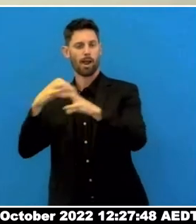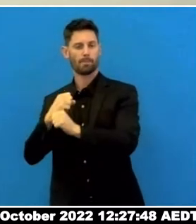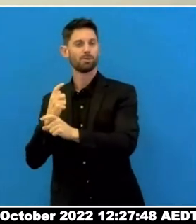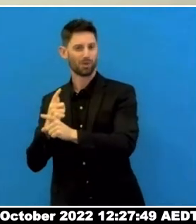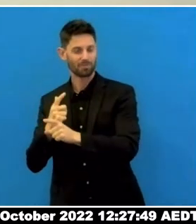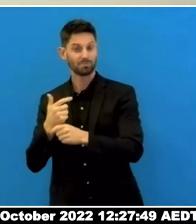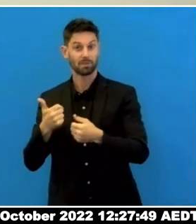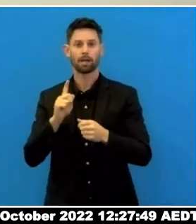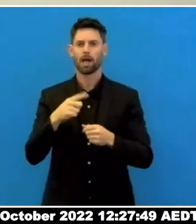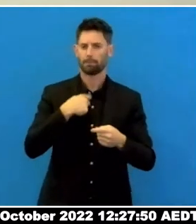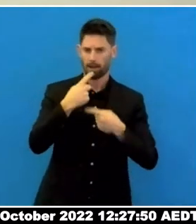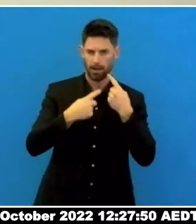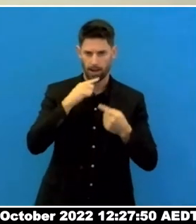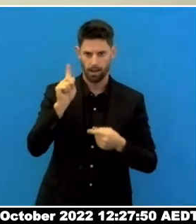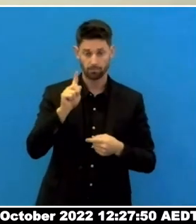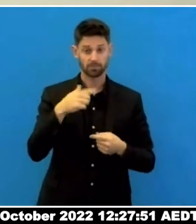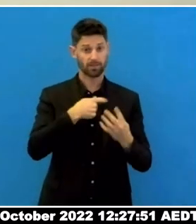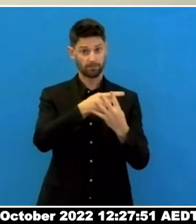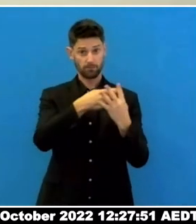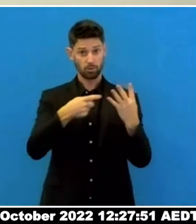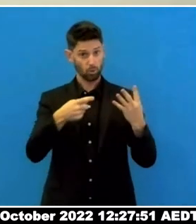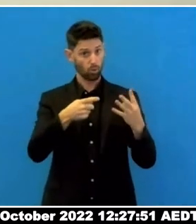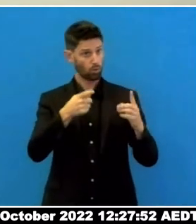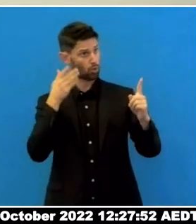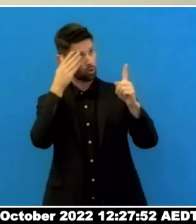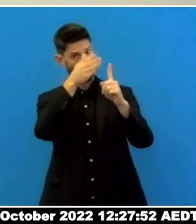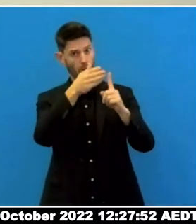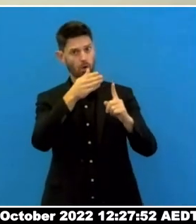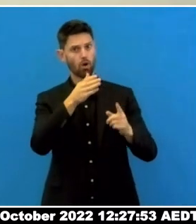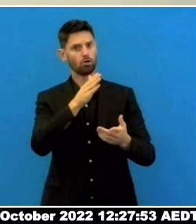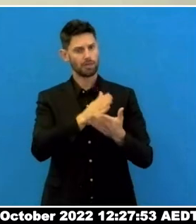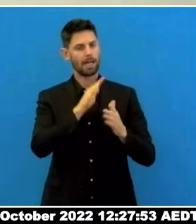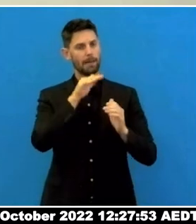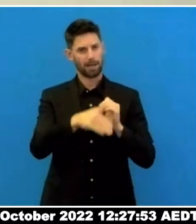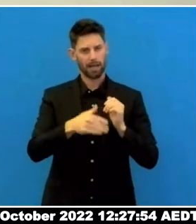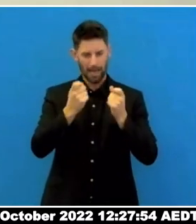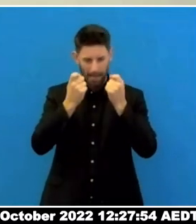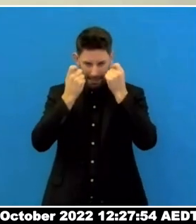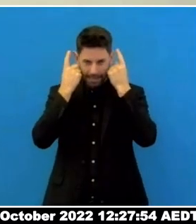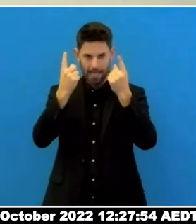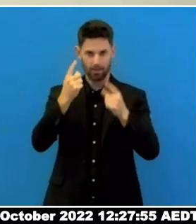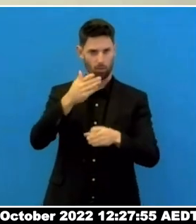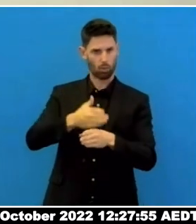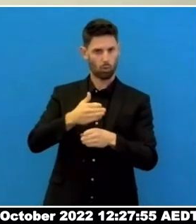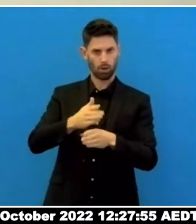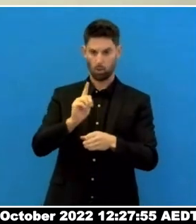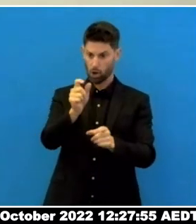So, our four recovery goals come out of really understanding the work and the experience that clients and communities have told us